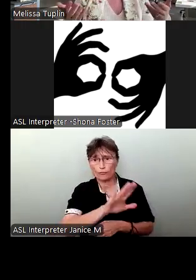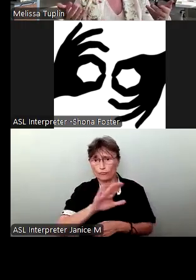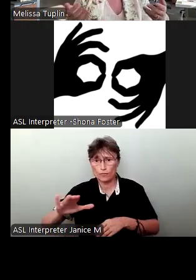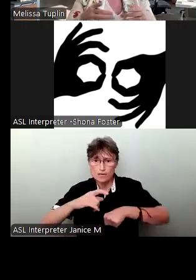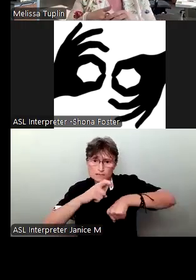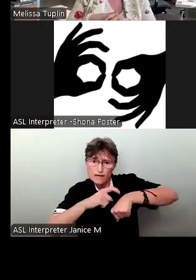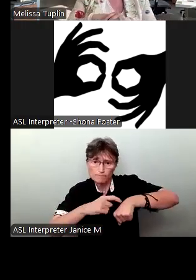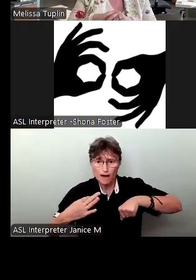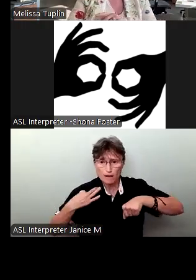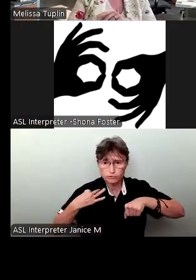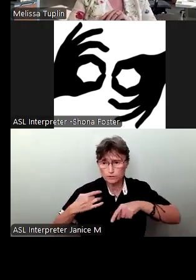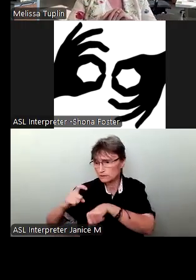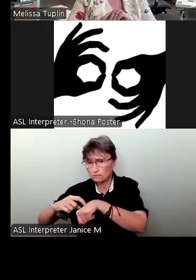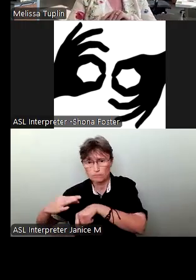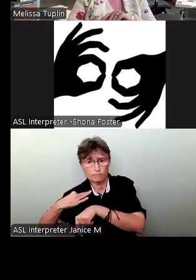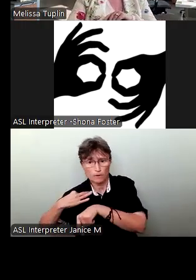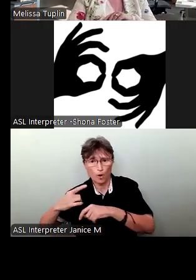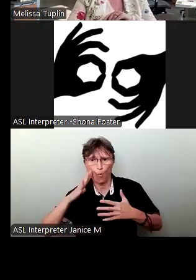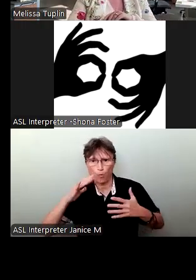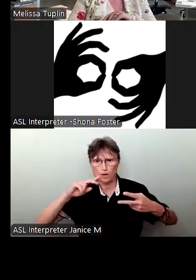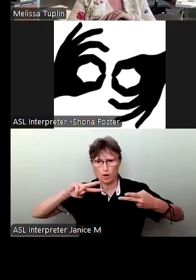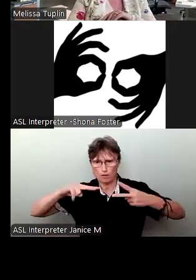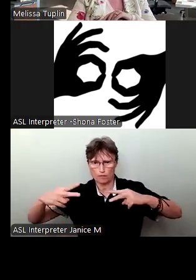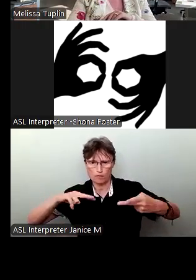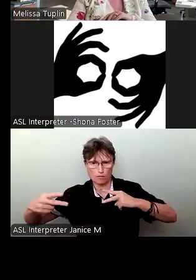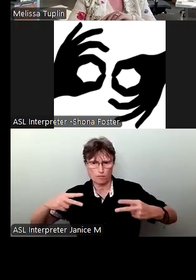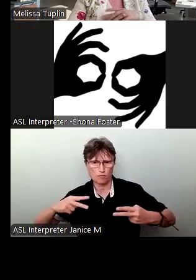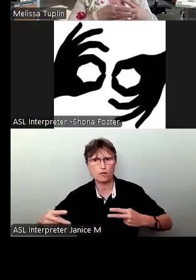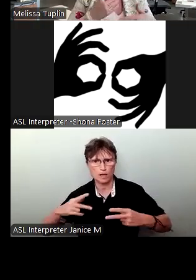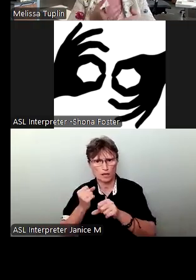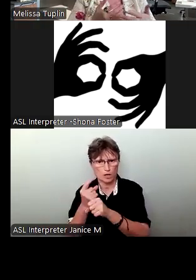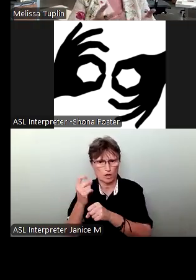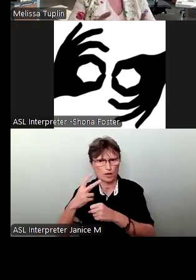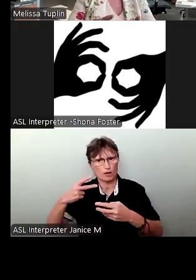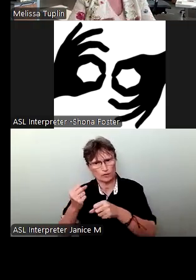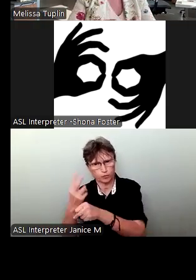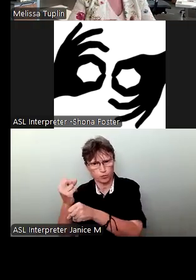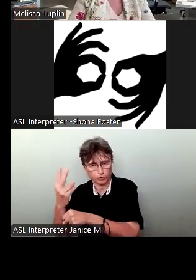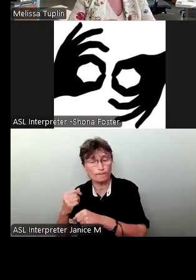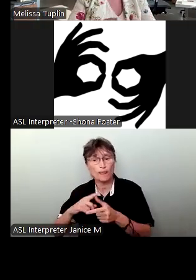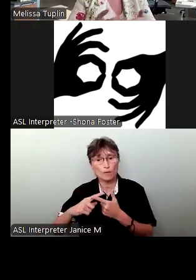We currently fund almost 200 organizations in the program, and that is no longer possible for us to